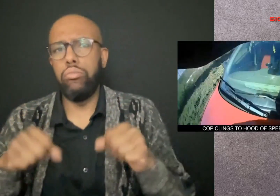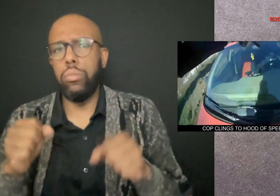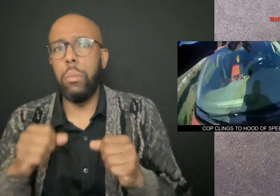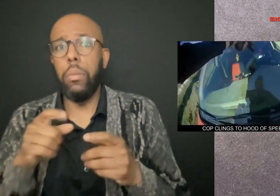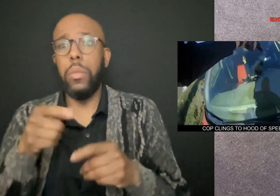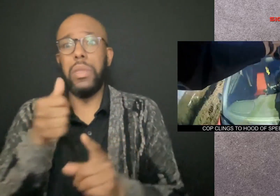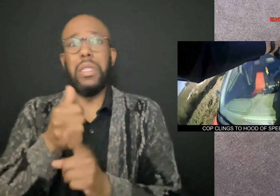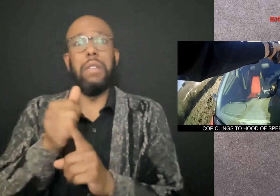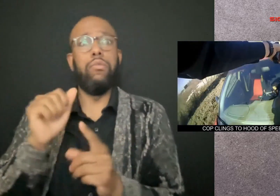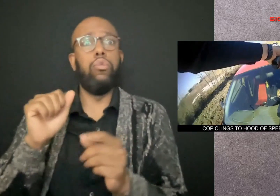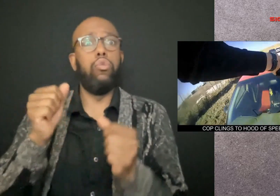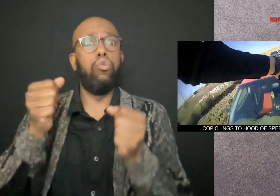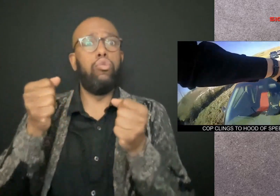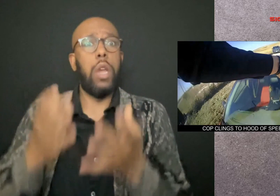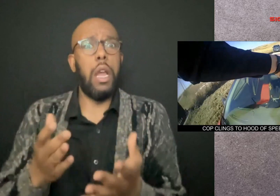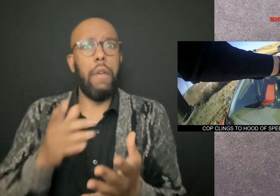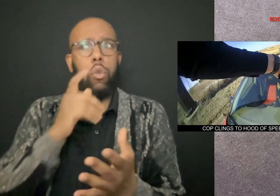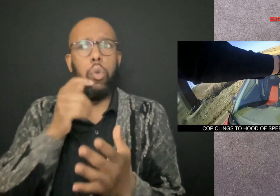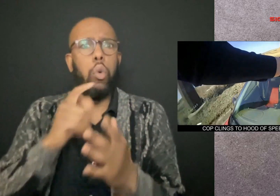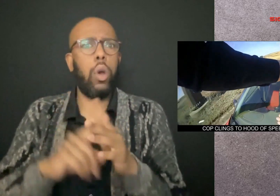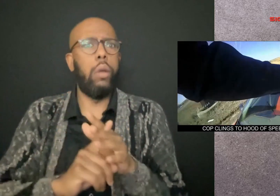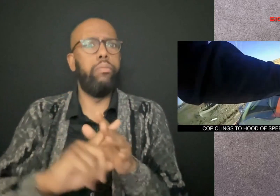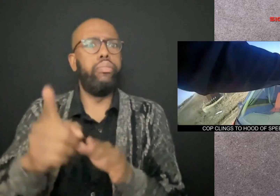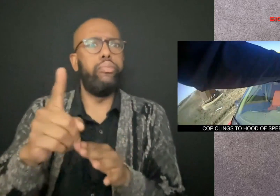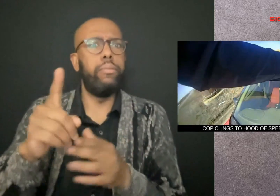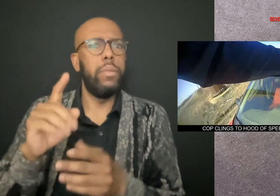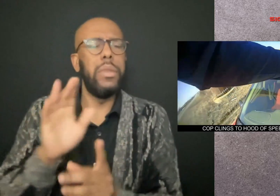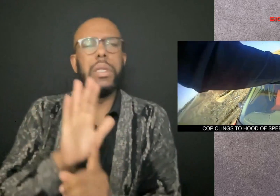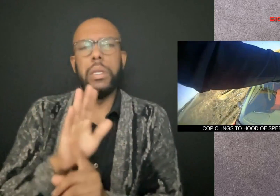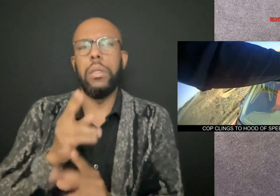McCarty suffered back injury but has since recovered